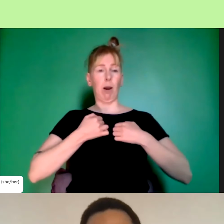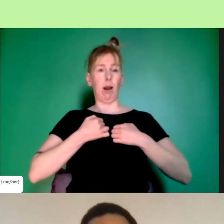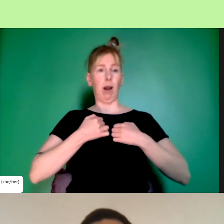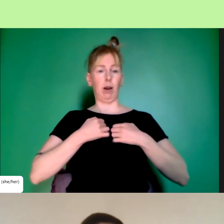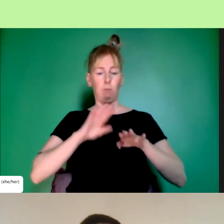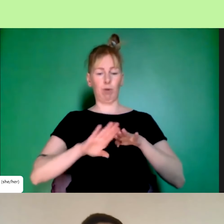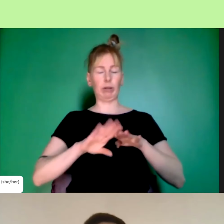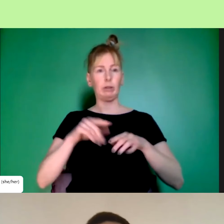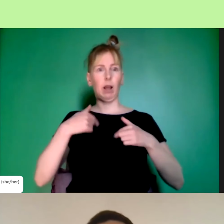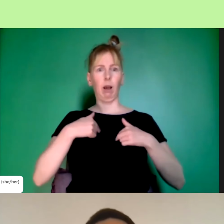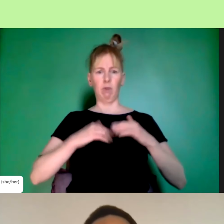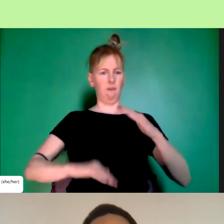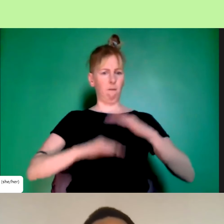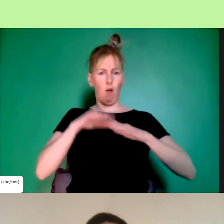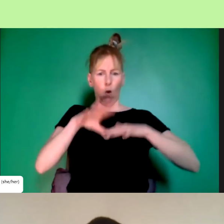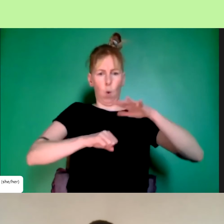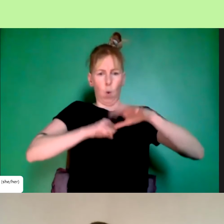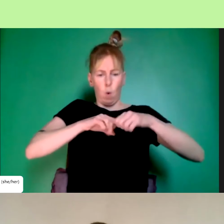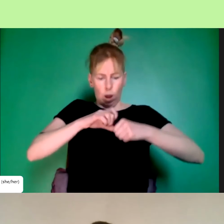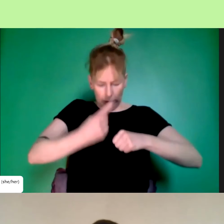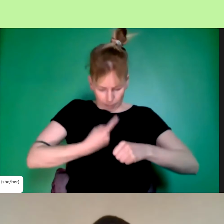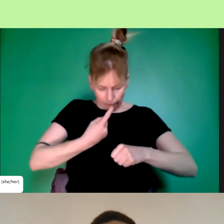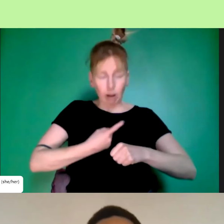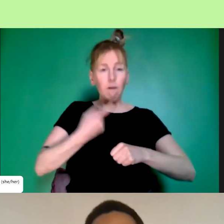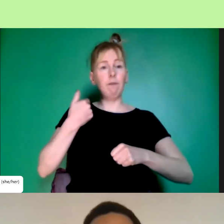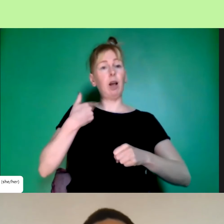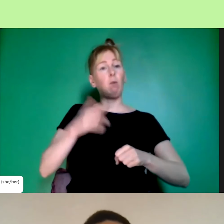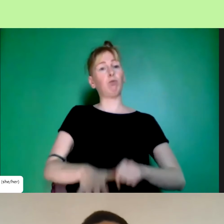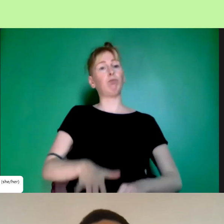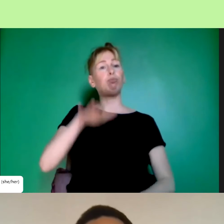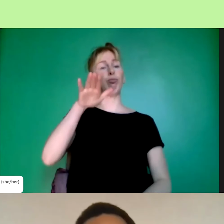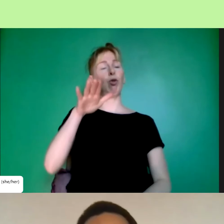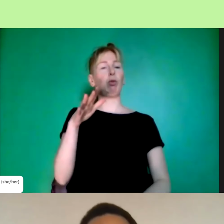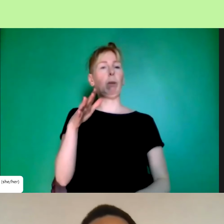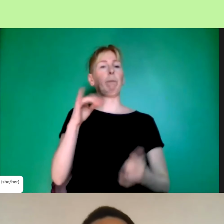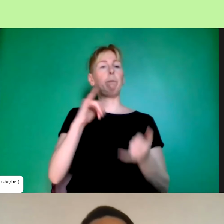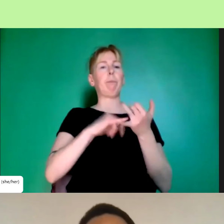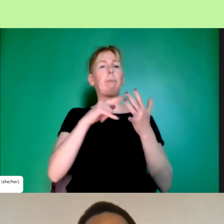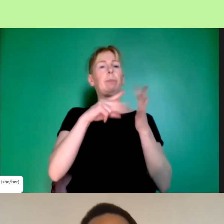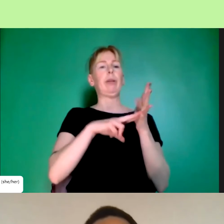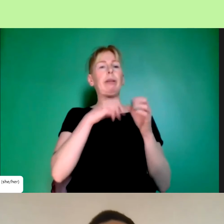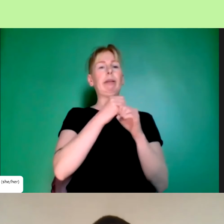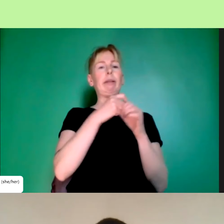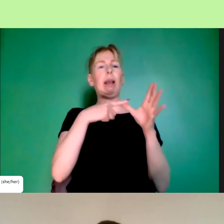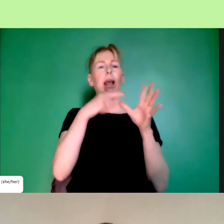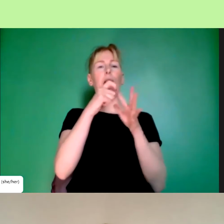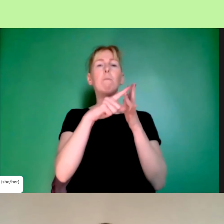brought up in a British colony in Singapore, you know, brought up to, to just like, in my body and